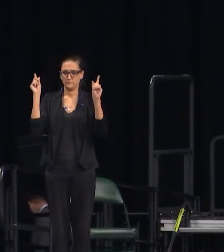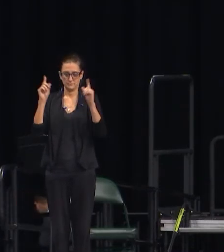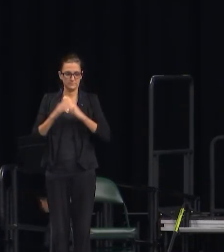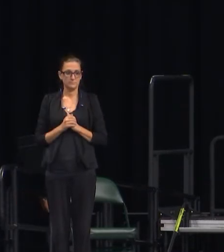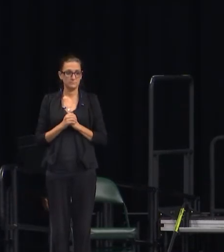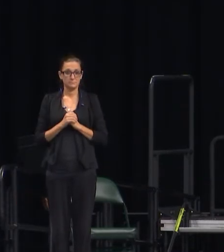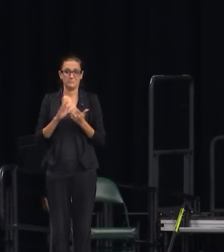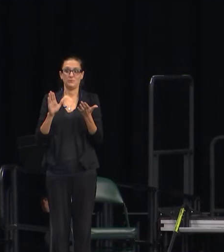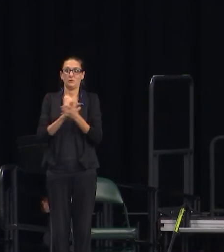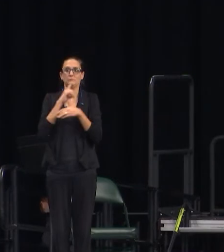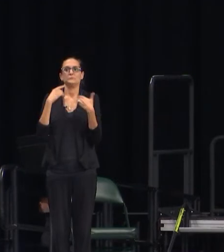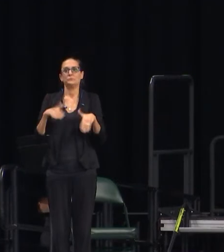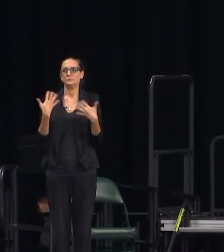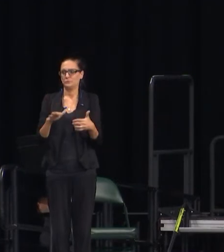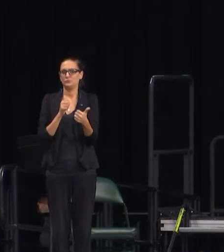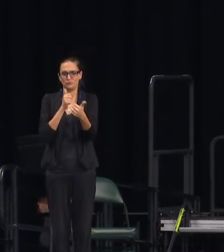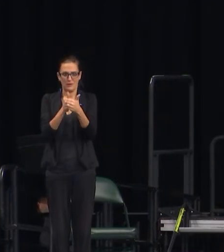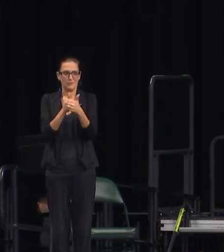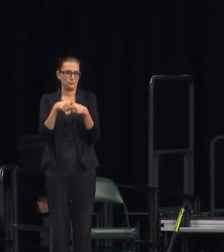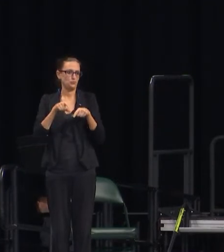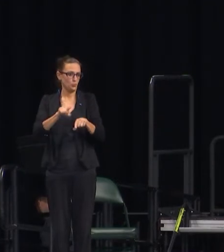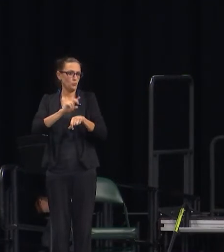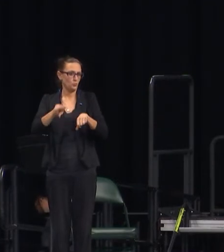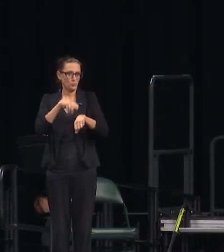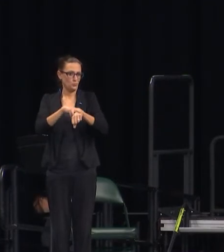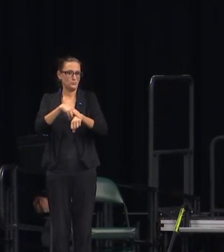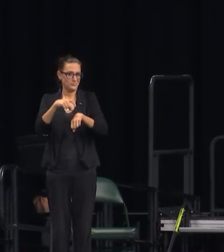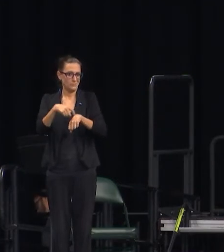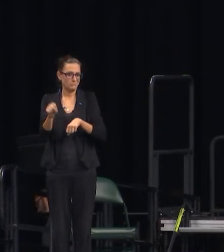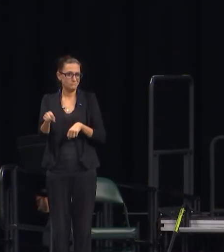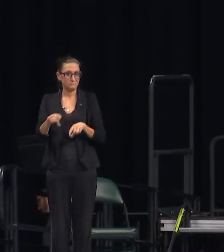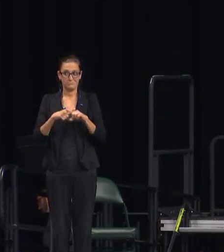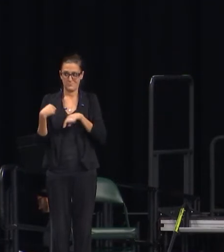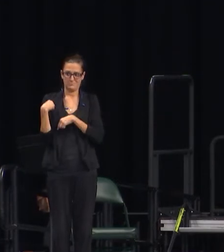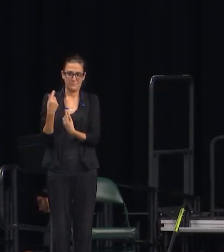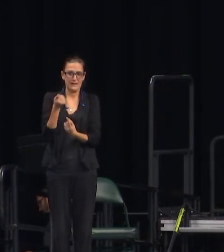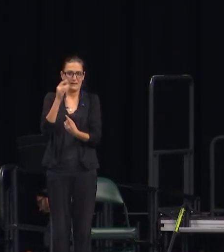College is challenging during normal times, but these past 18 months